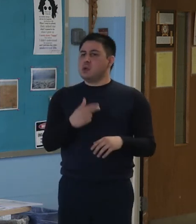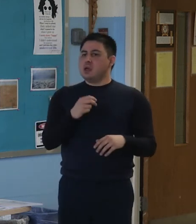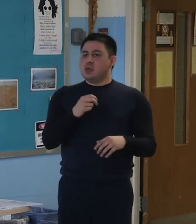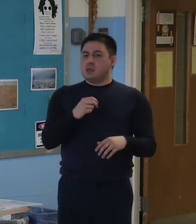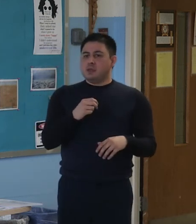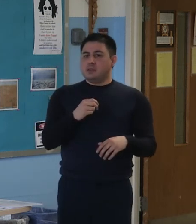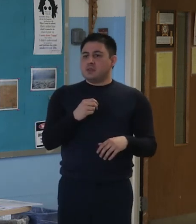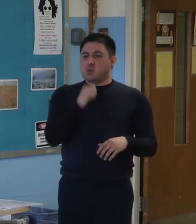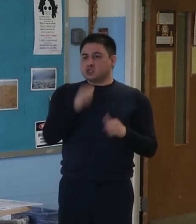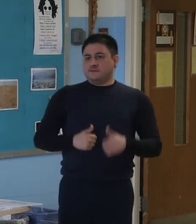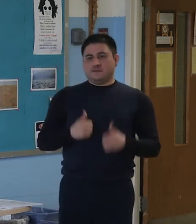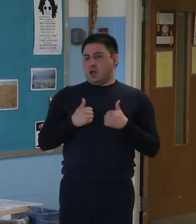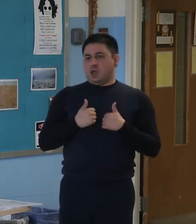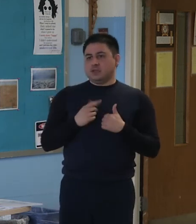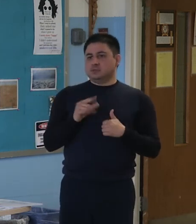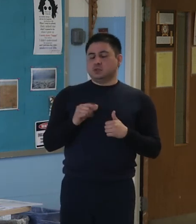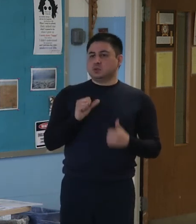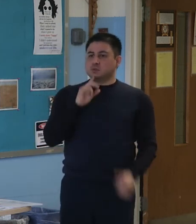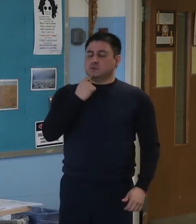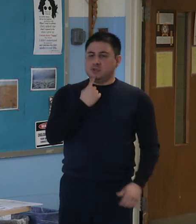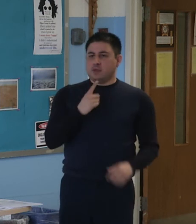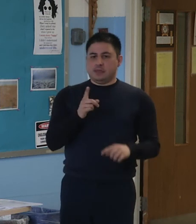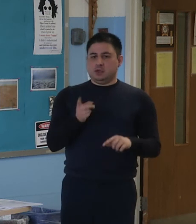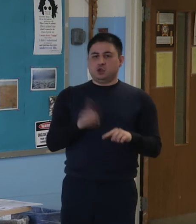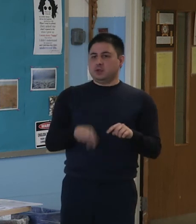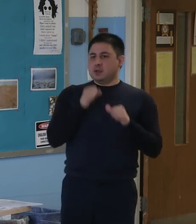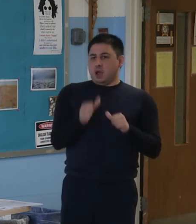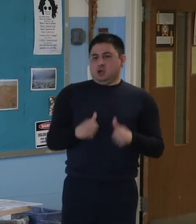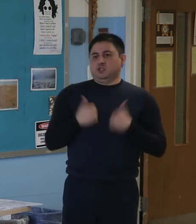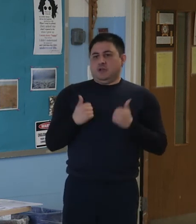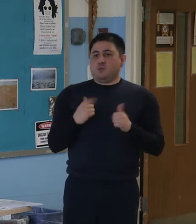infancy; the disabilities were so massive that, simply, as they grew,